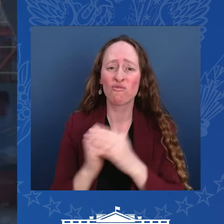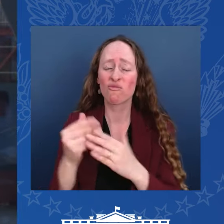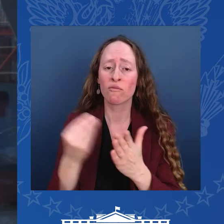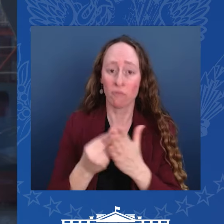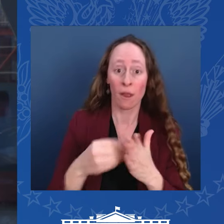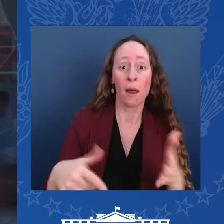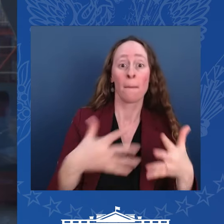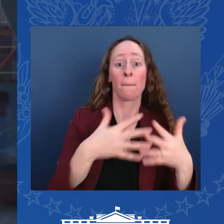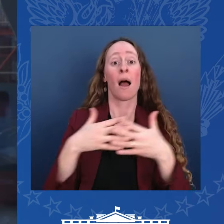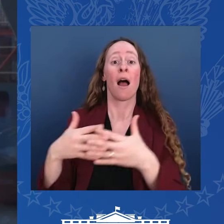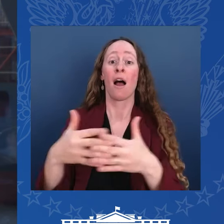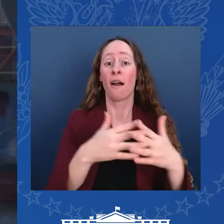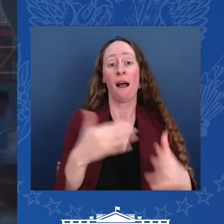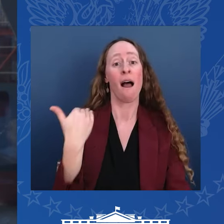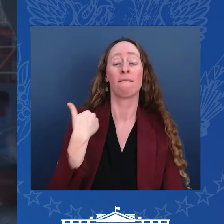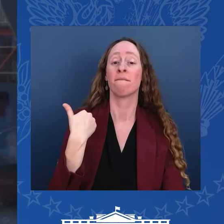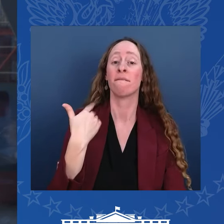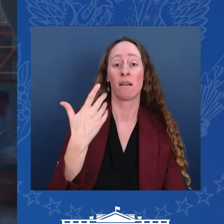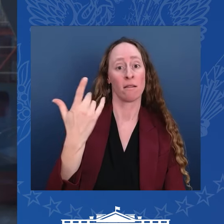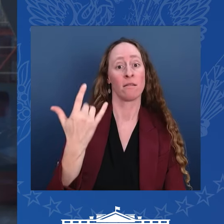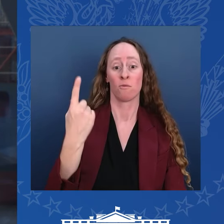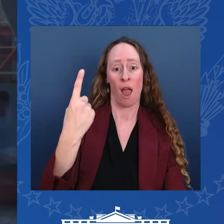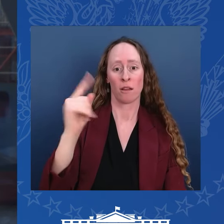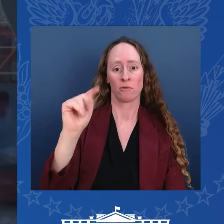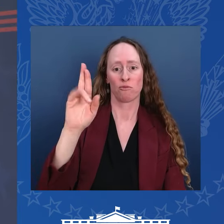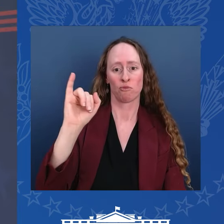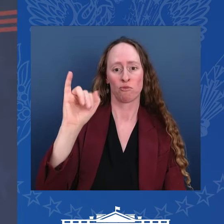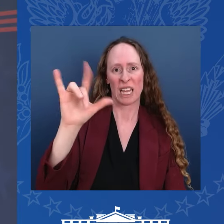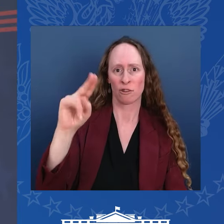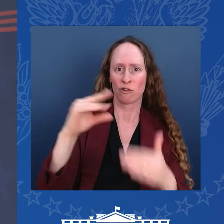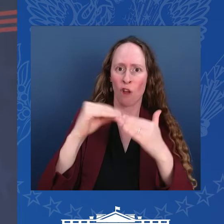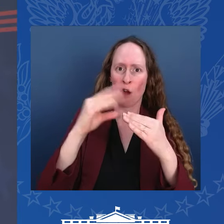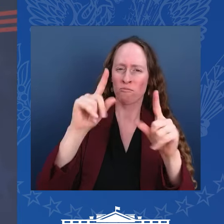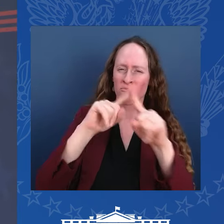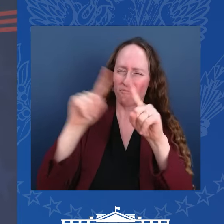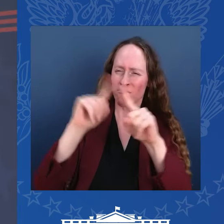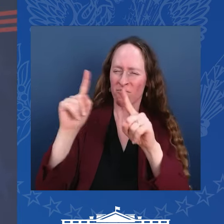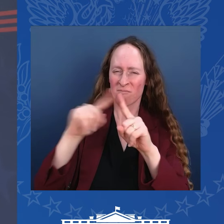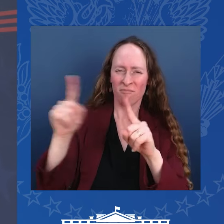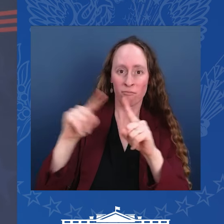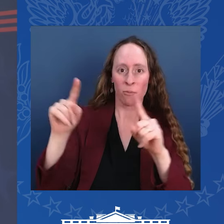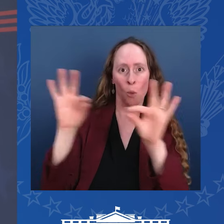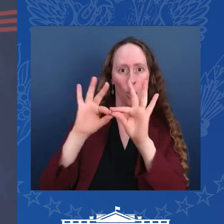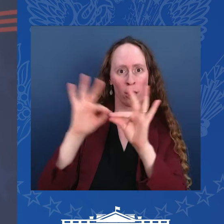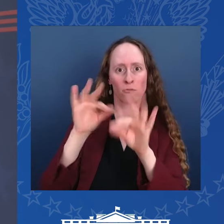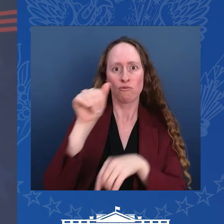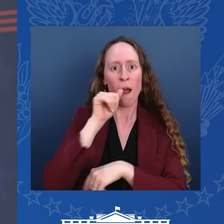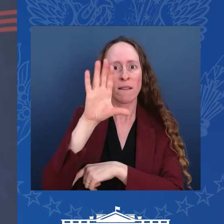in private sector investment, $1 trillion in clean energy, high tech factories, and so much more.